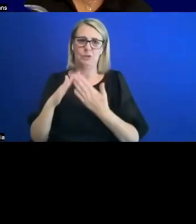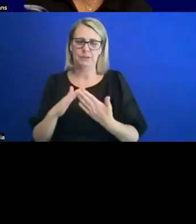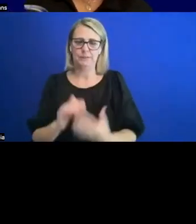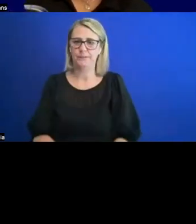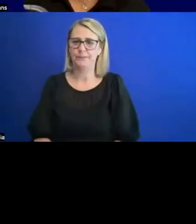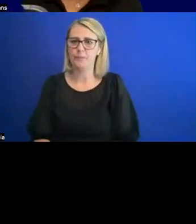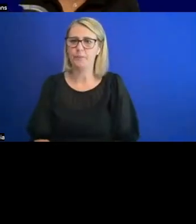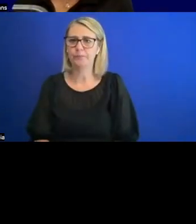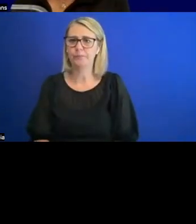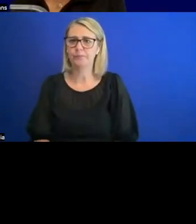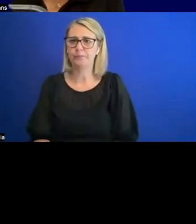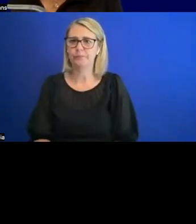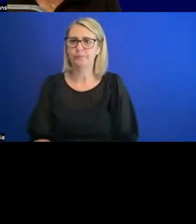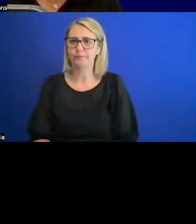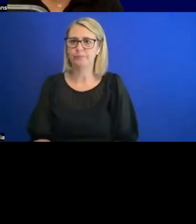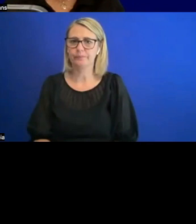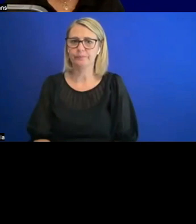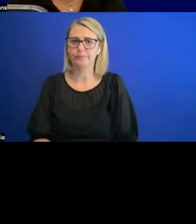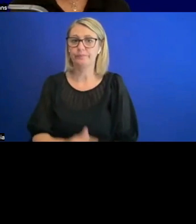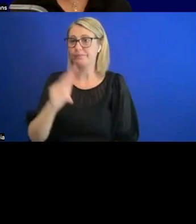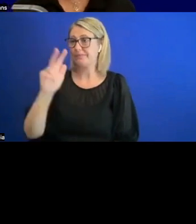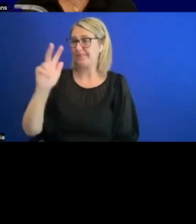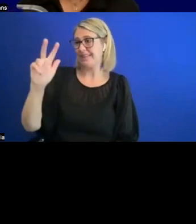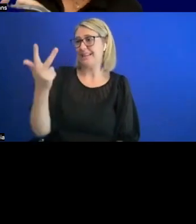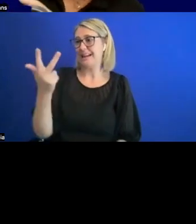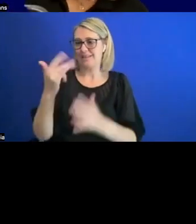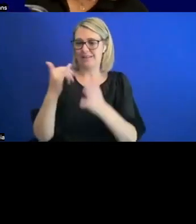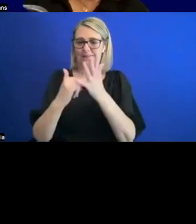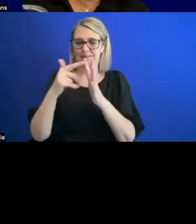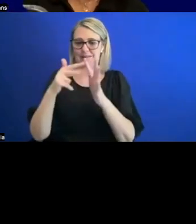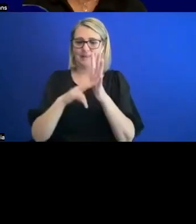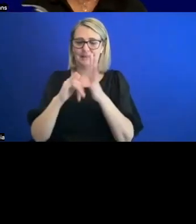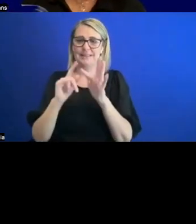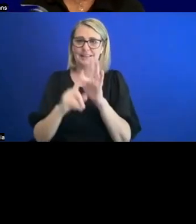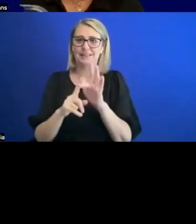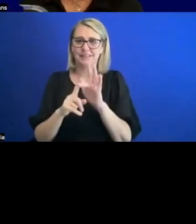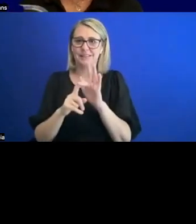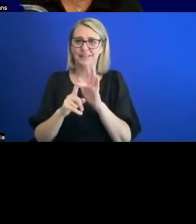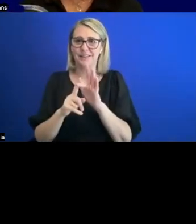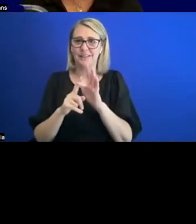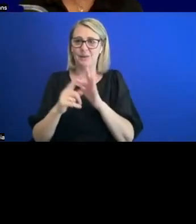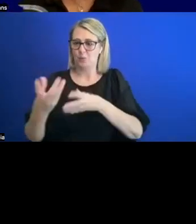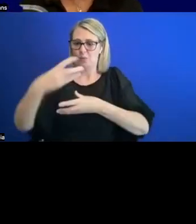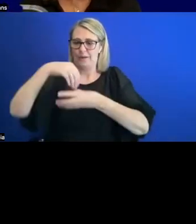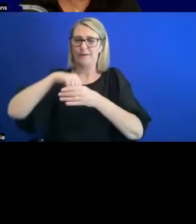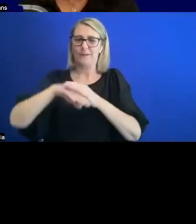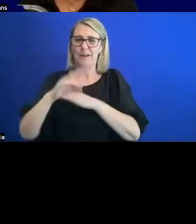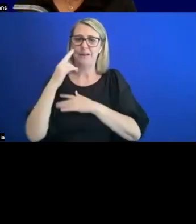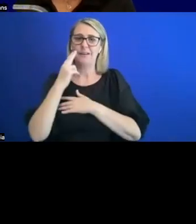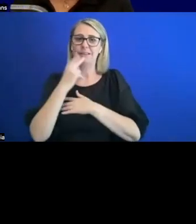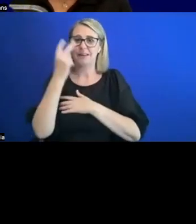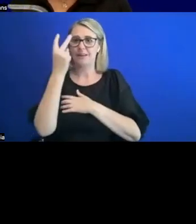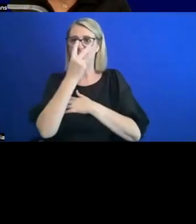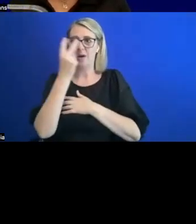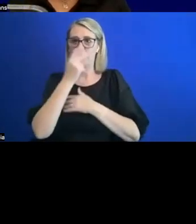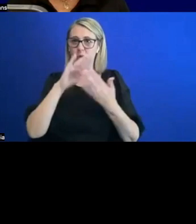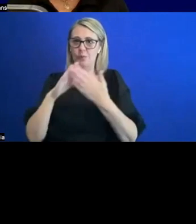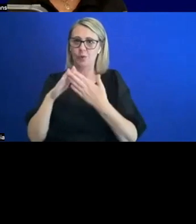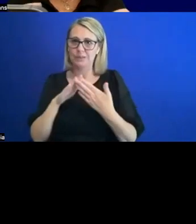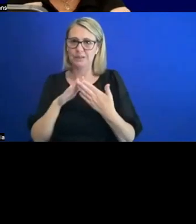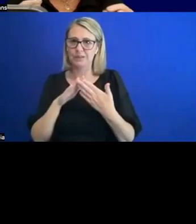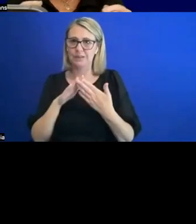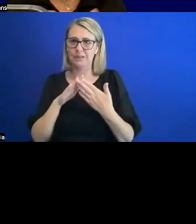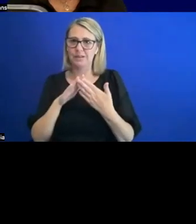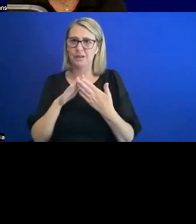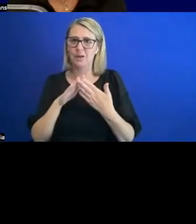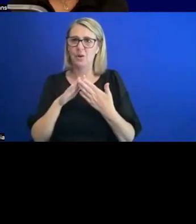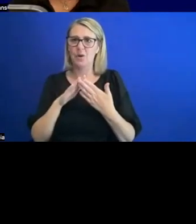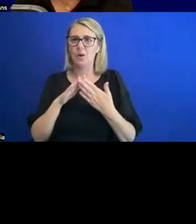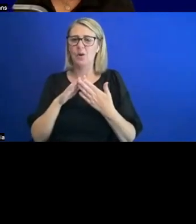It is an eighth sense. So within our deafblind community, we obviously see